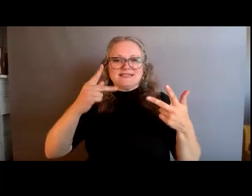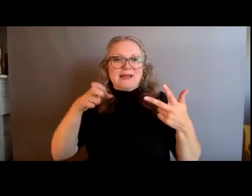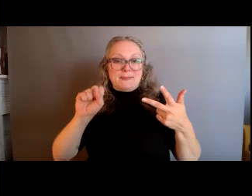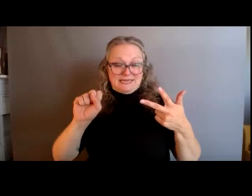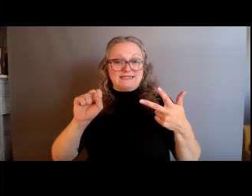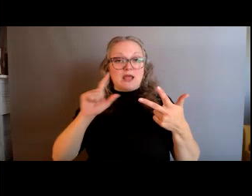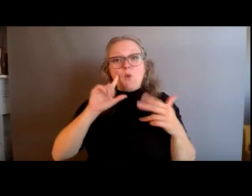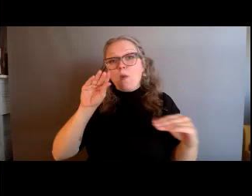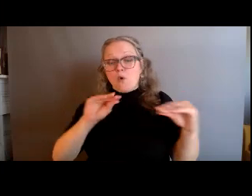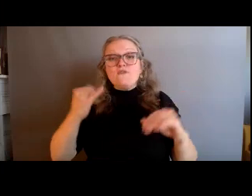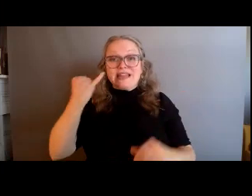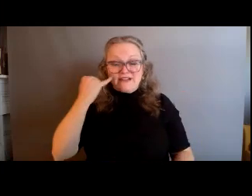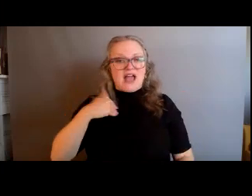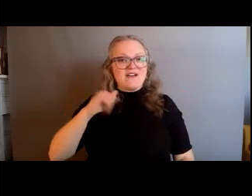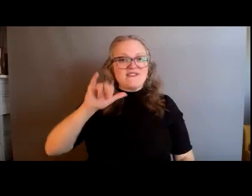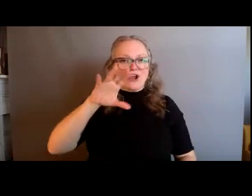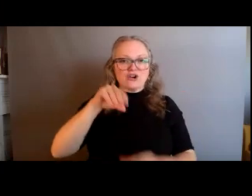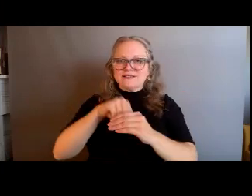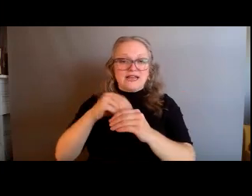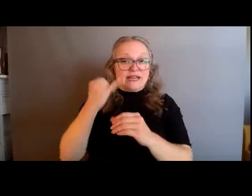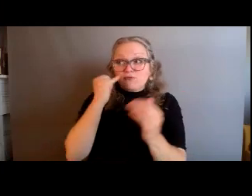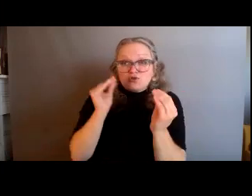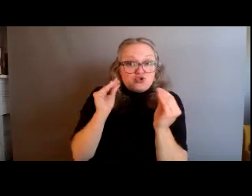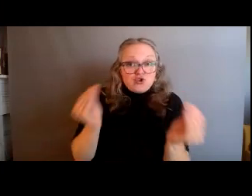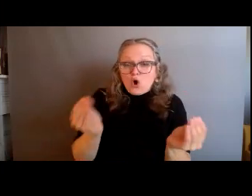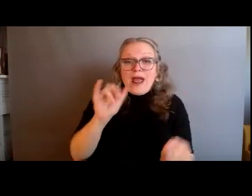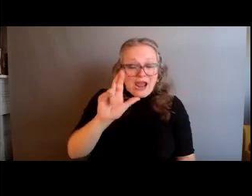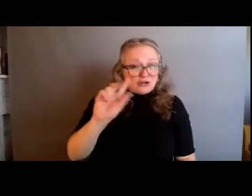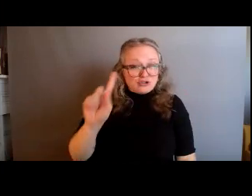If it's not air filled, it has fluid in it. It doesn't move.